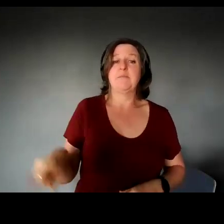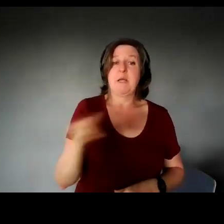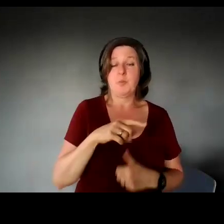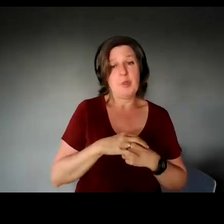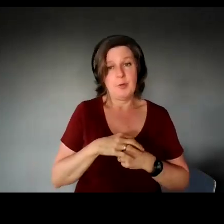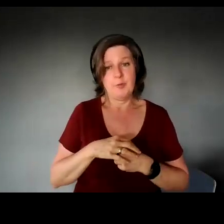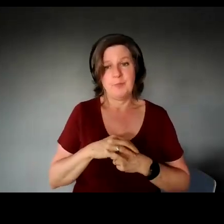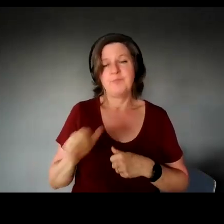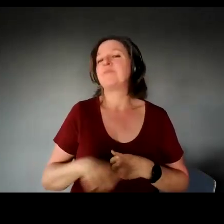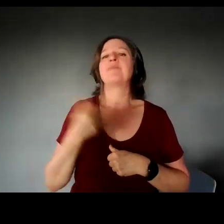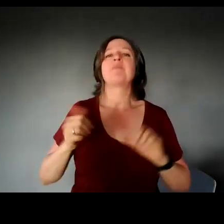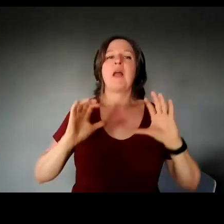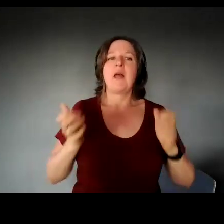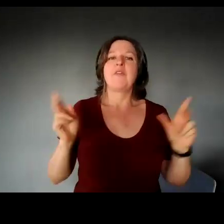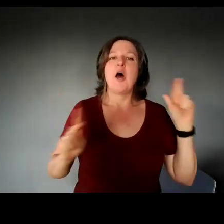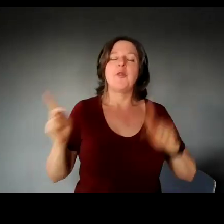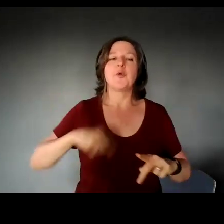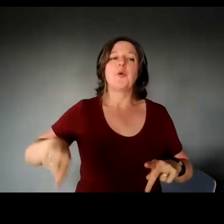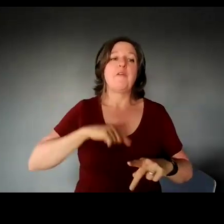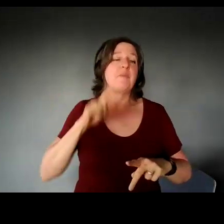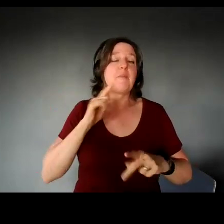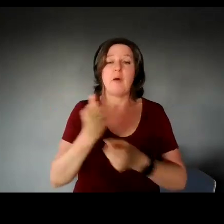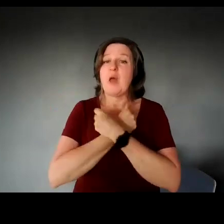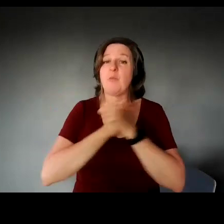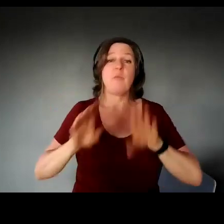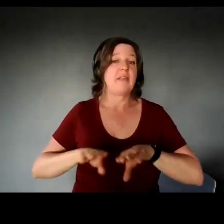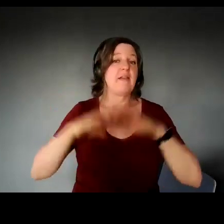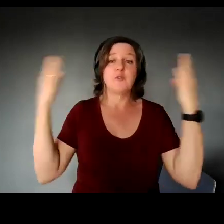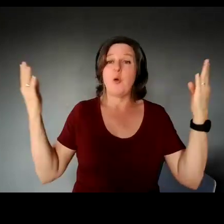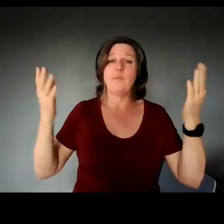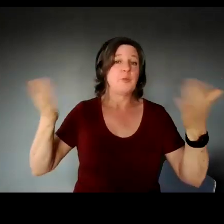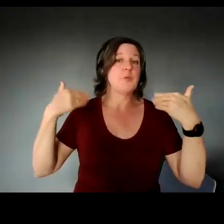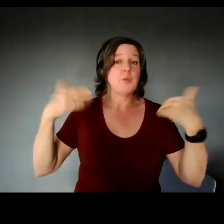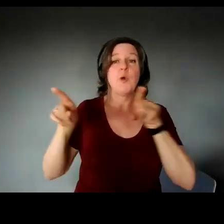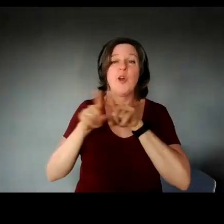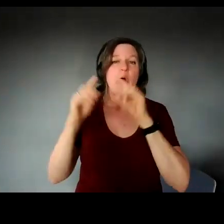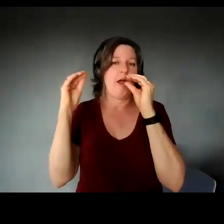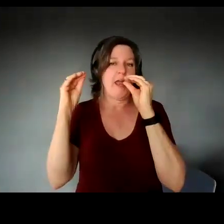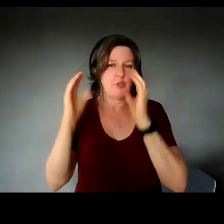And the other group of people that we would love to open our doors to are also educators.